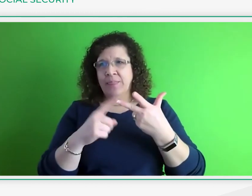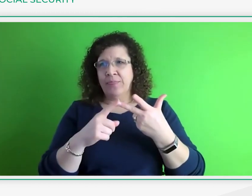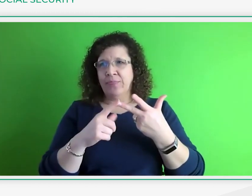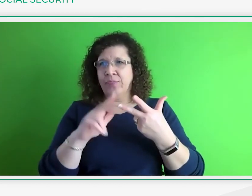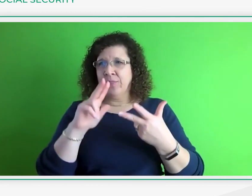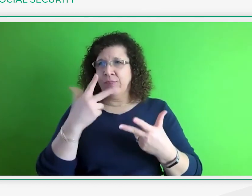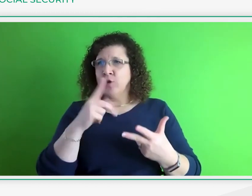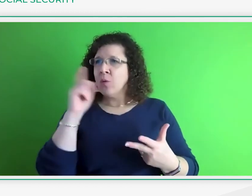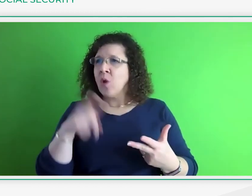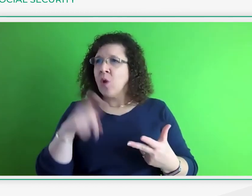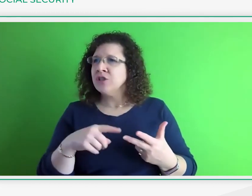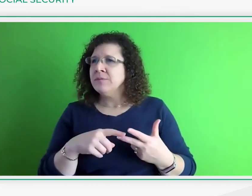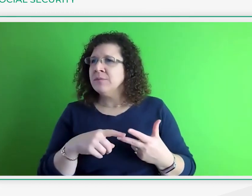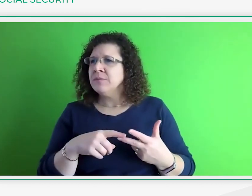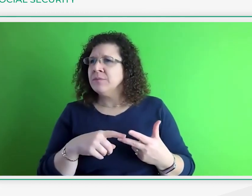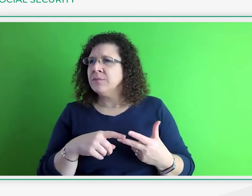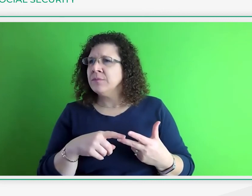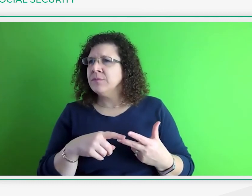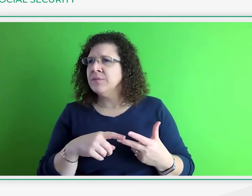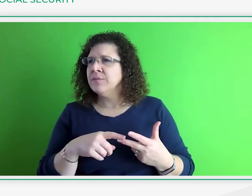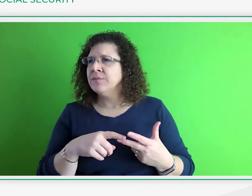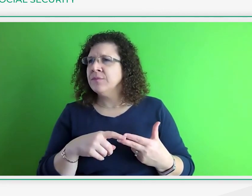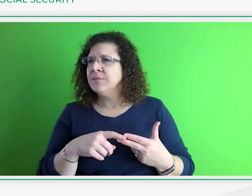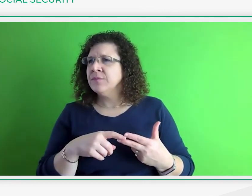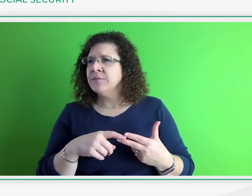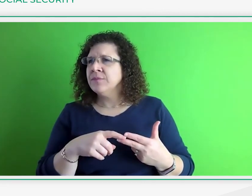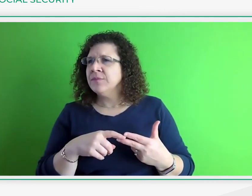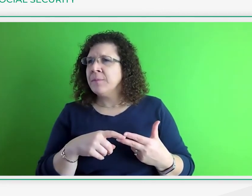And then the third question here – oops.